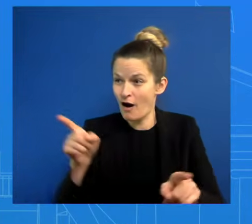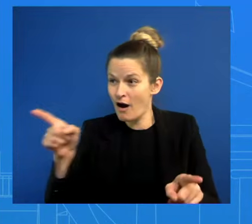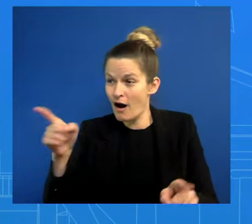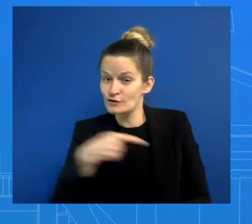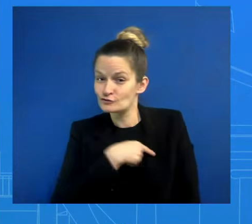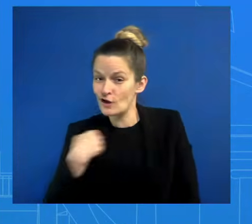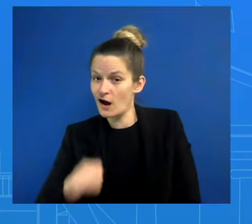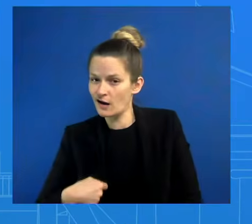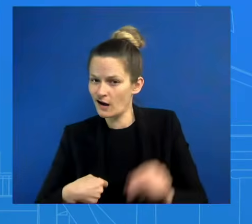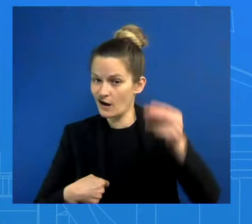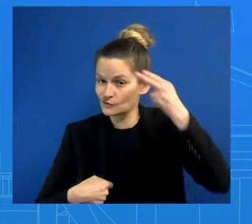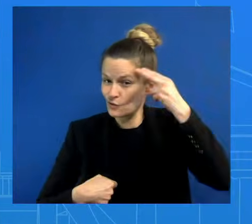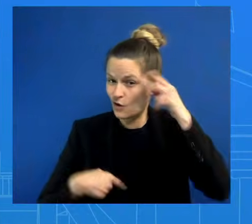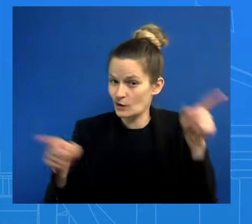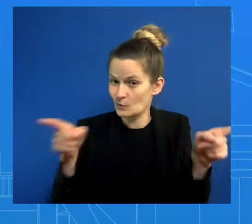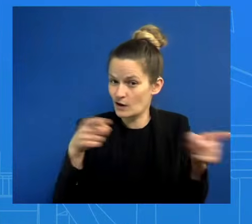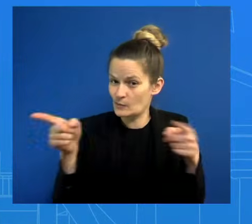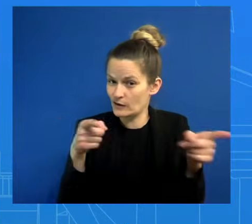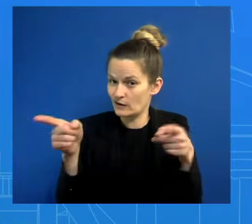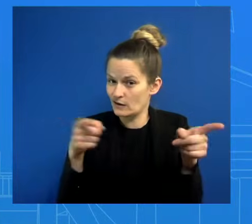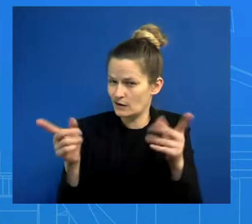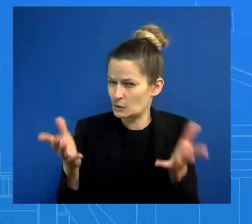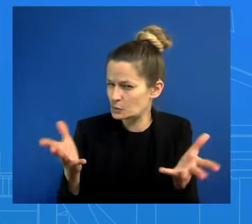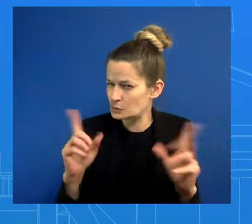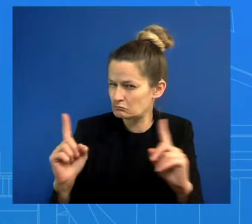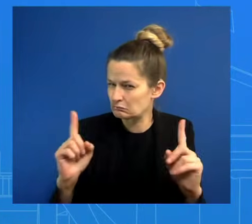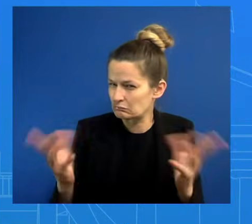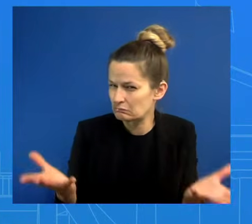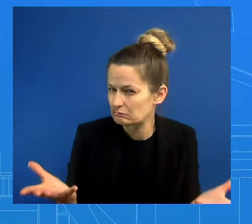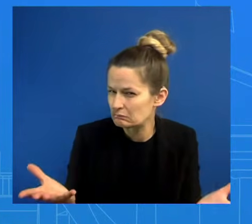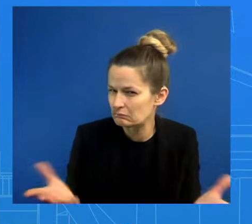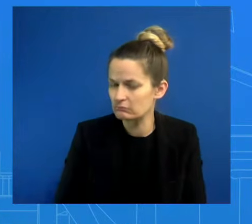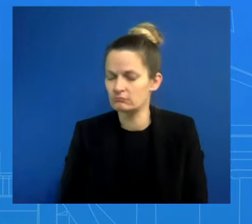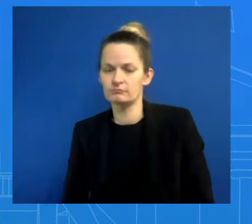Ms. Jean-Pierre: So there's a couple of things there. You kind of laid out a couple of items that I'll touch on.